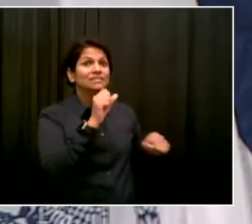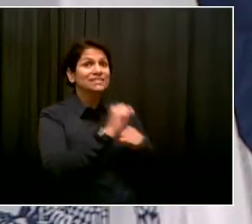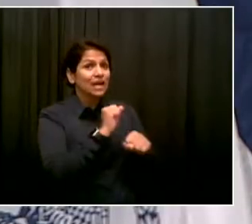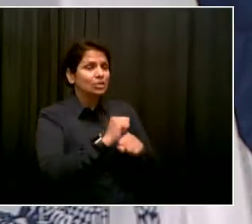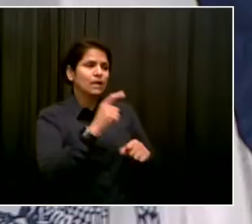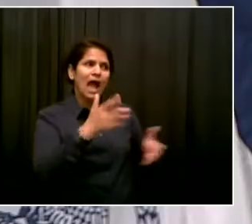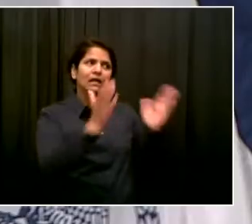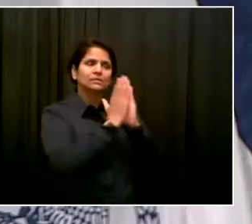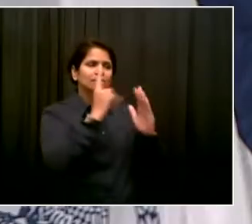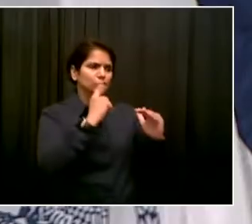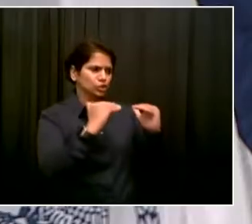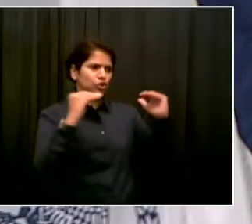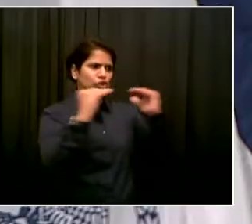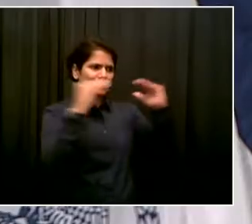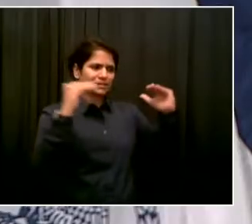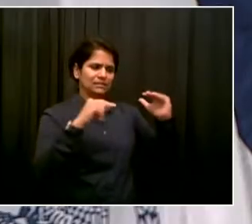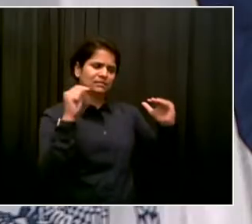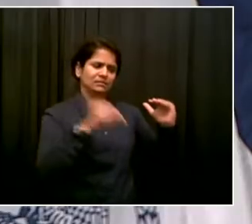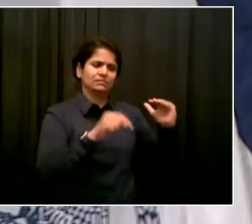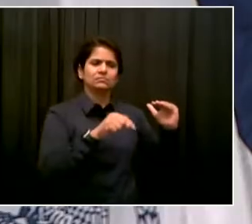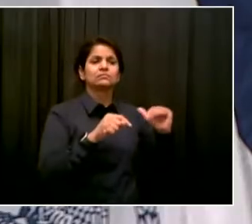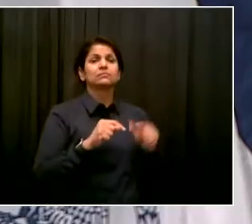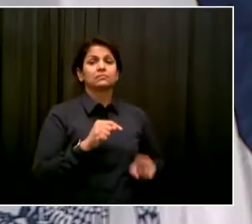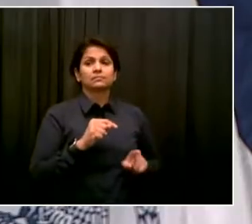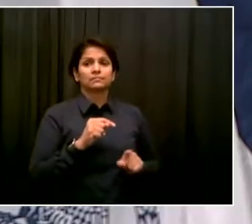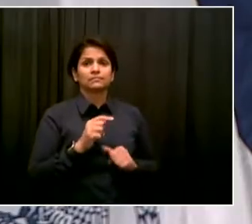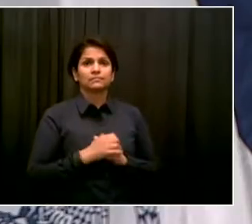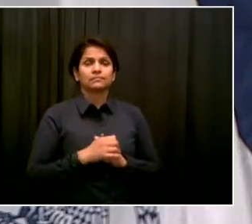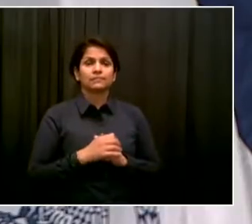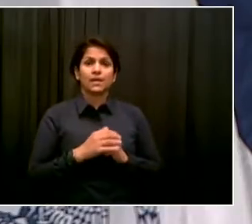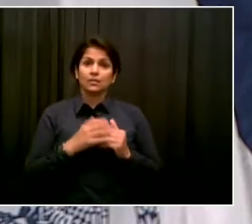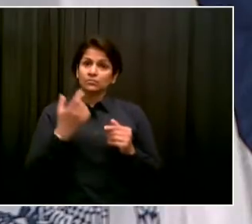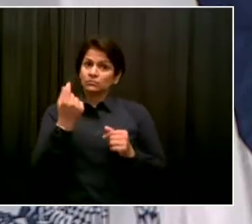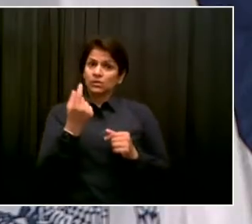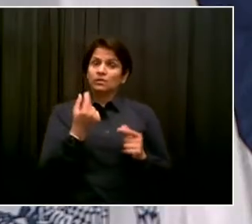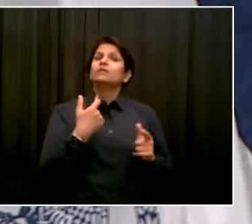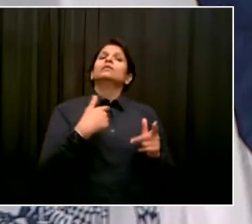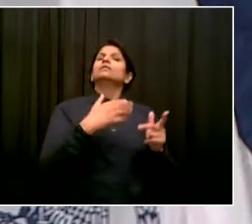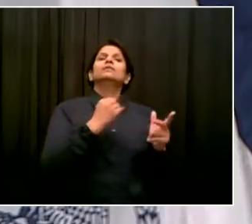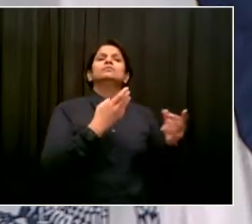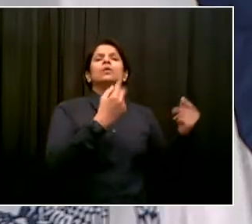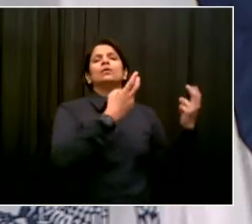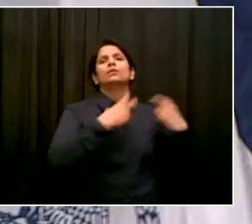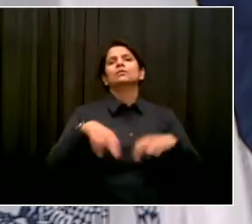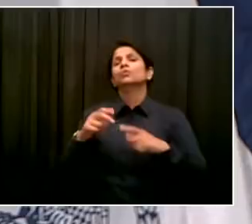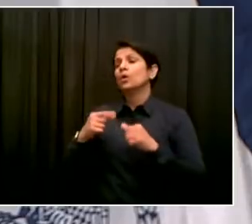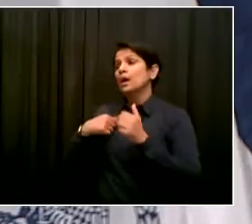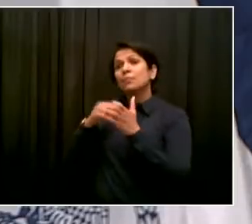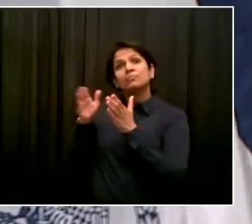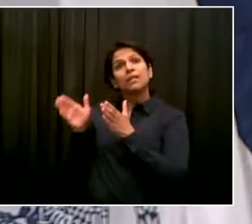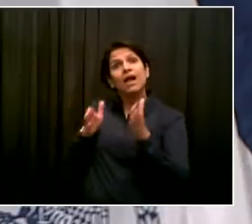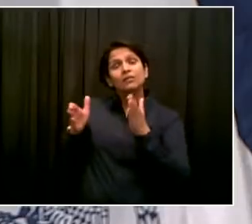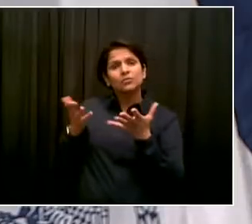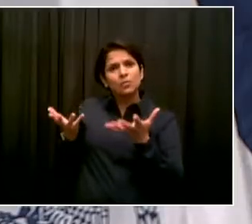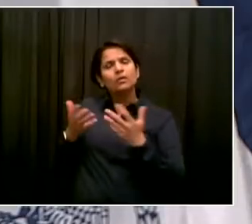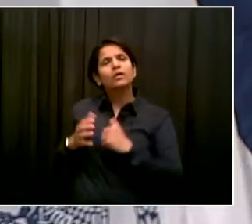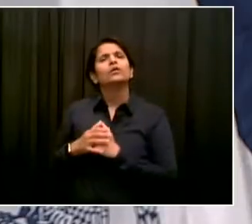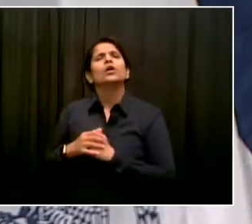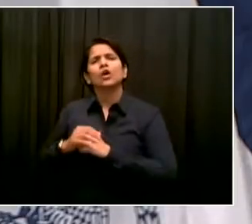THAT. THAT'S JUST WHAT I FEEL WE SAW SOMETHING HORRENDOUS A ND